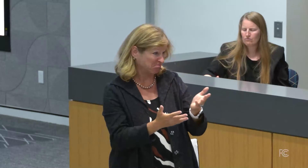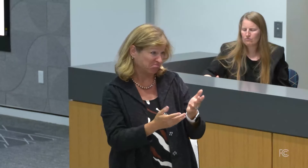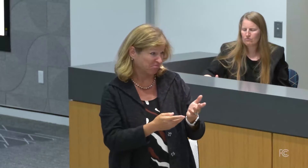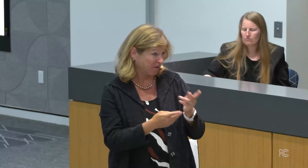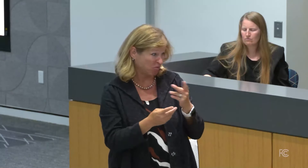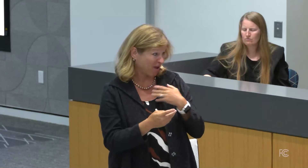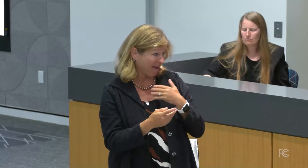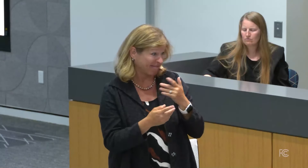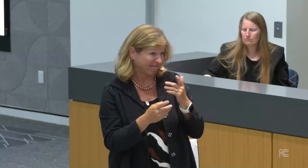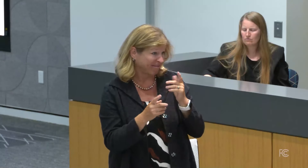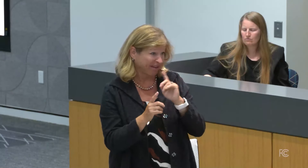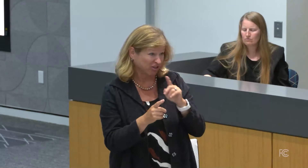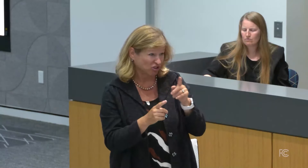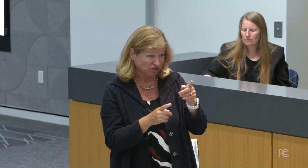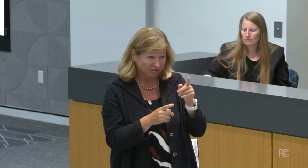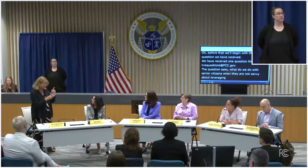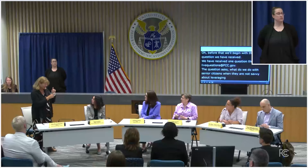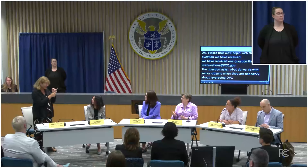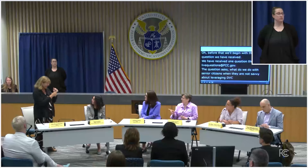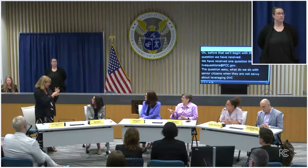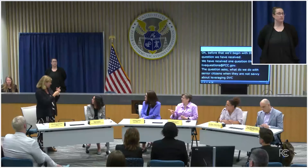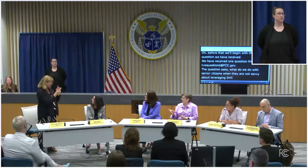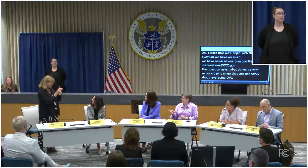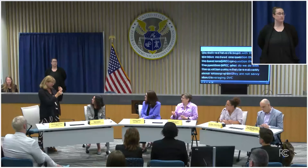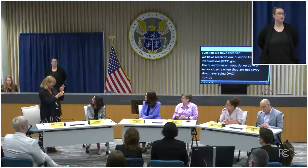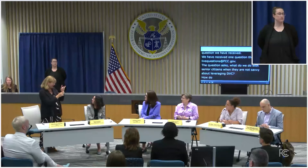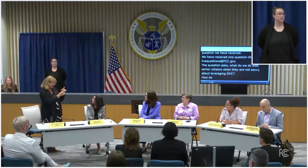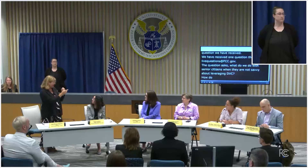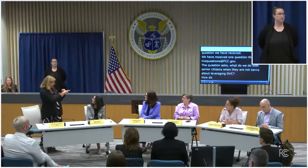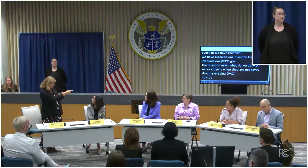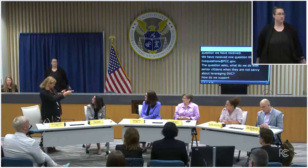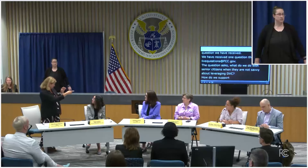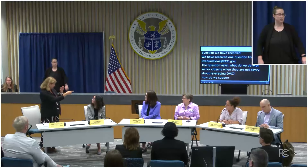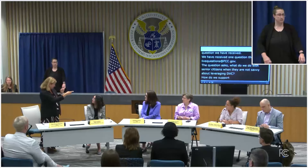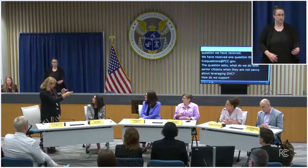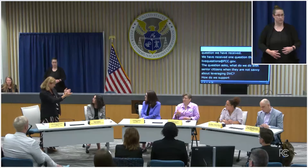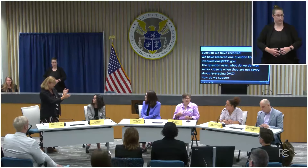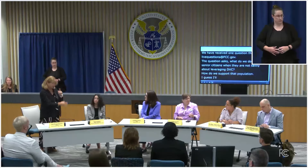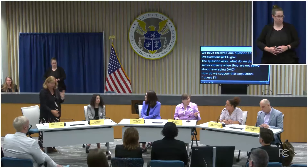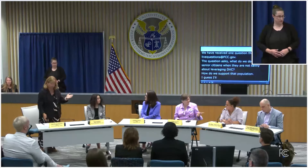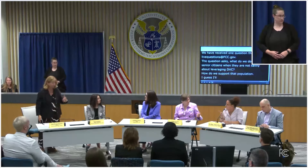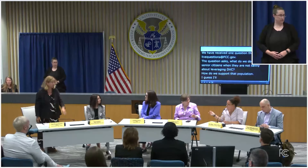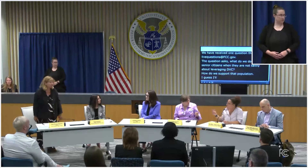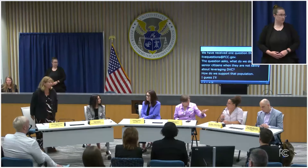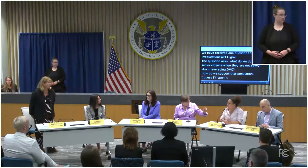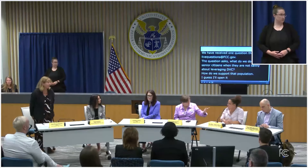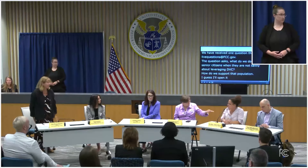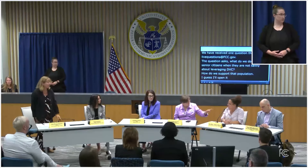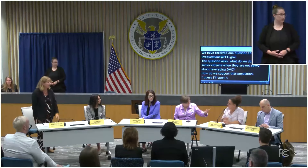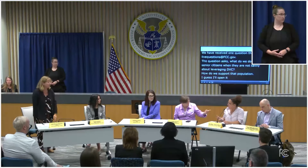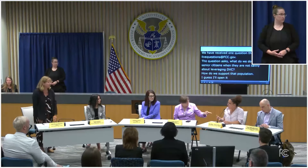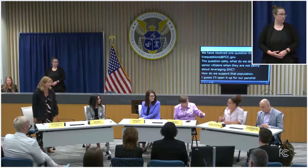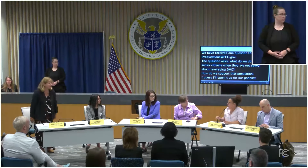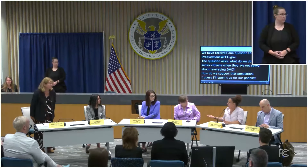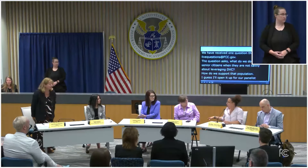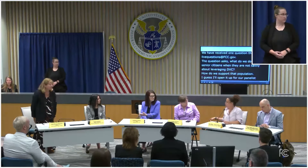WE DO WITH SENIOR CITIZENS WHEN THEY ARE NOT SAVVY